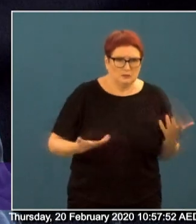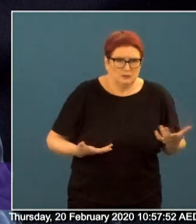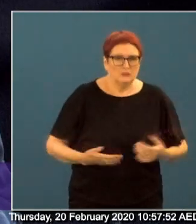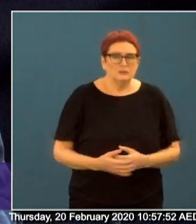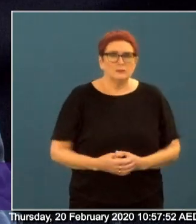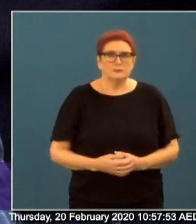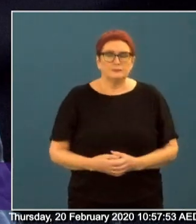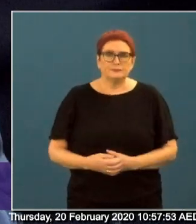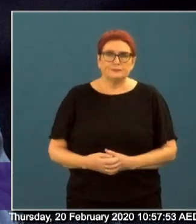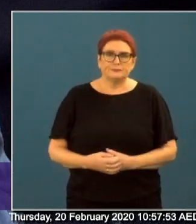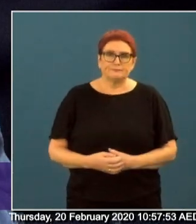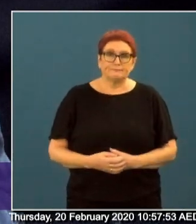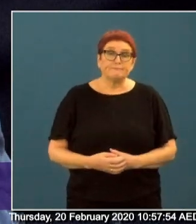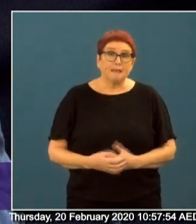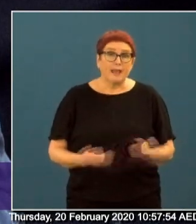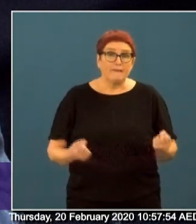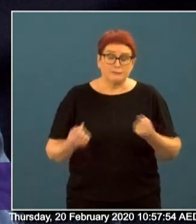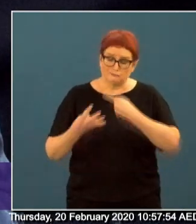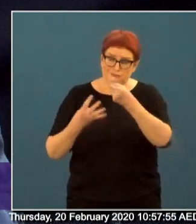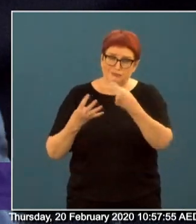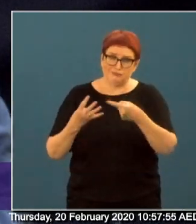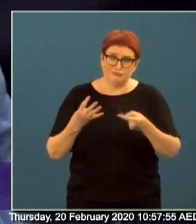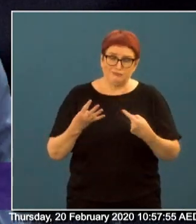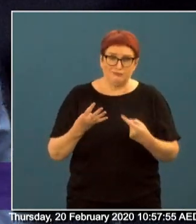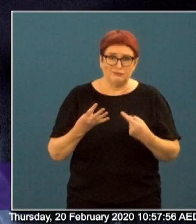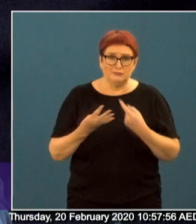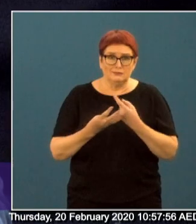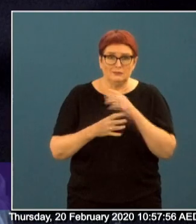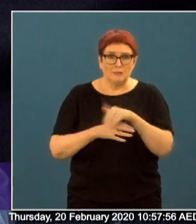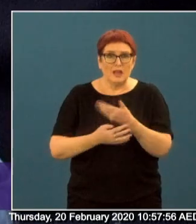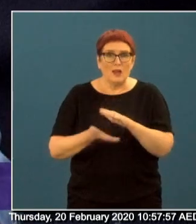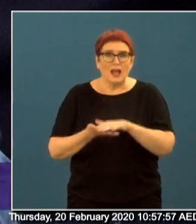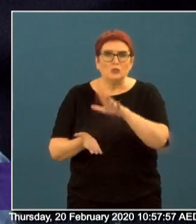There are many influences over how statistics appear and are reported.